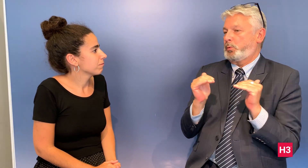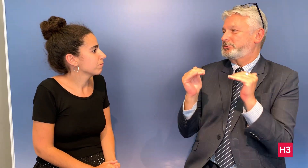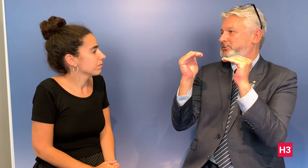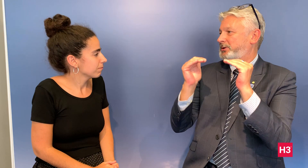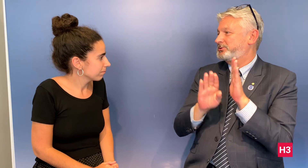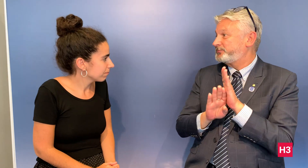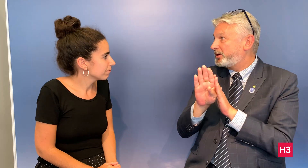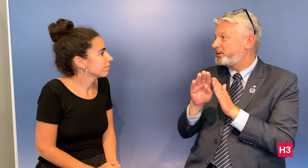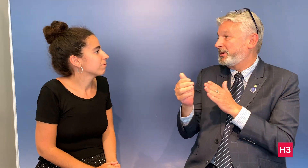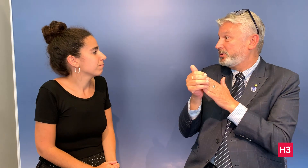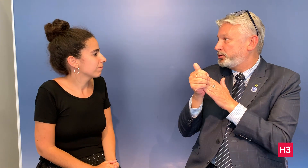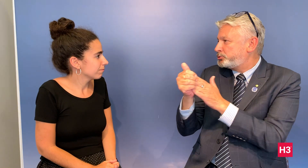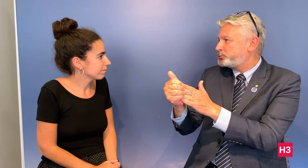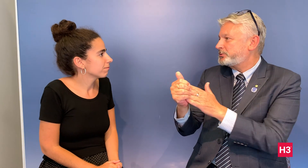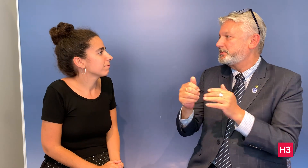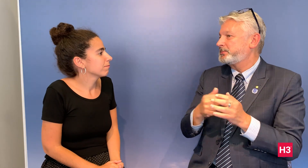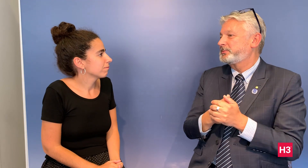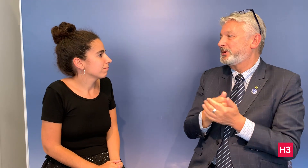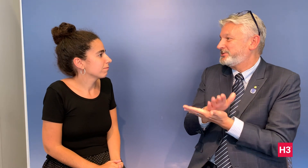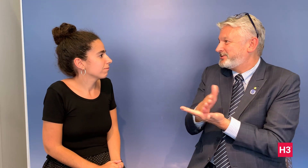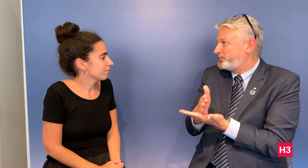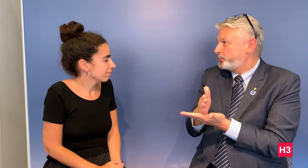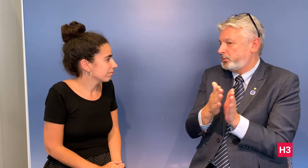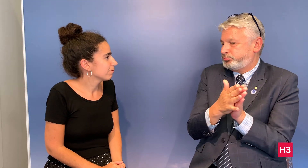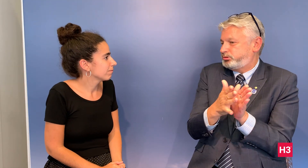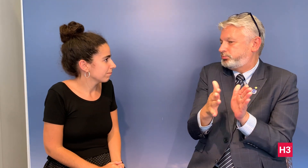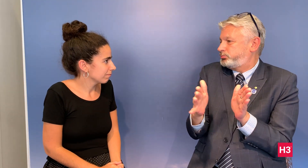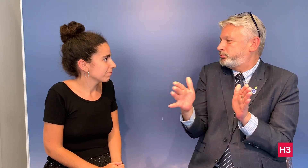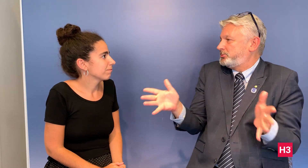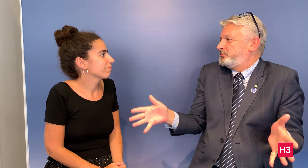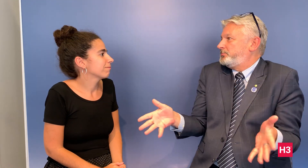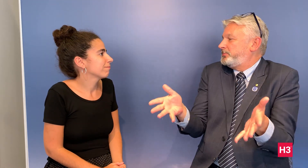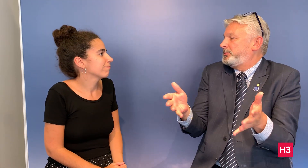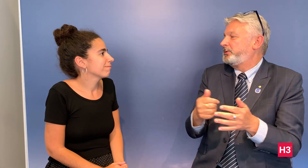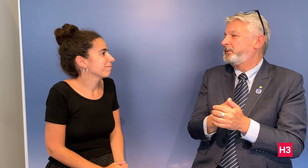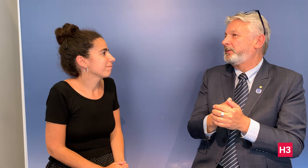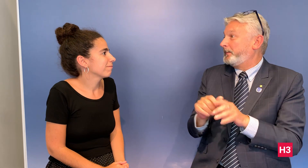organizational development, leadership, interpreting and more.